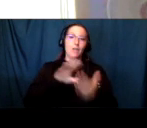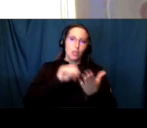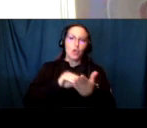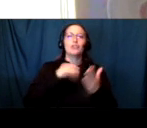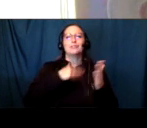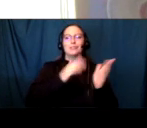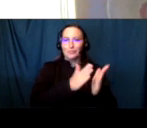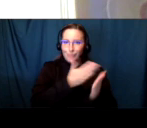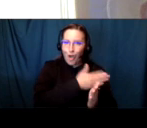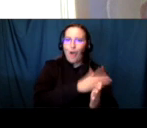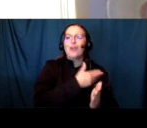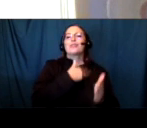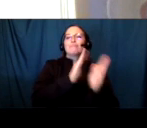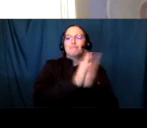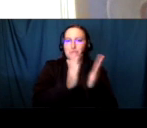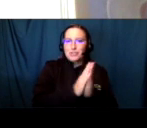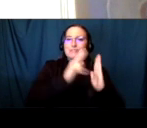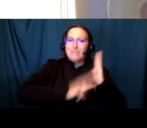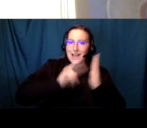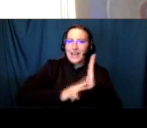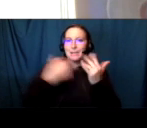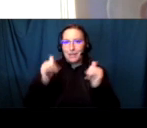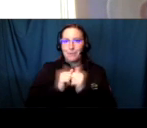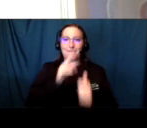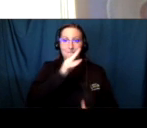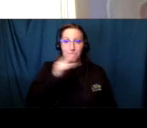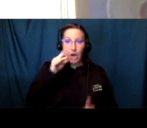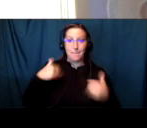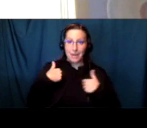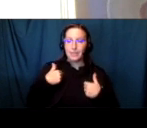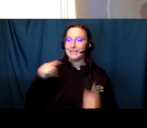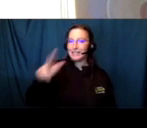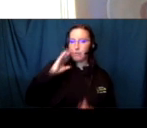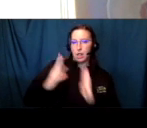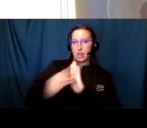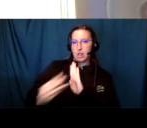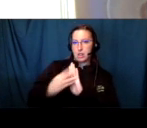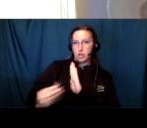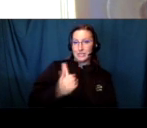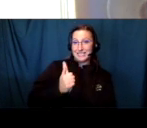and played with farm animals and I'm going to have him learning these skills while playing with the toys and singing